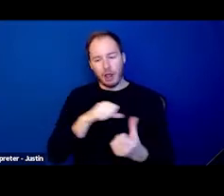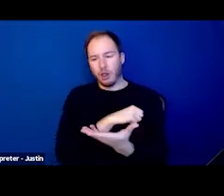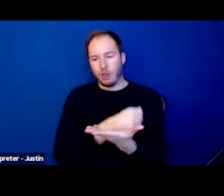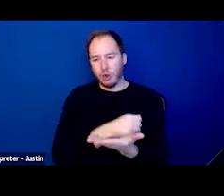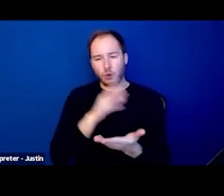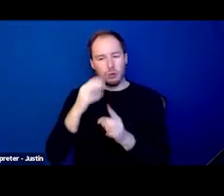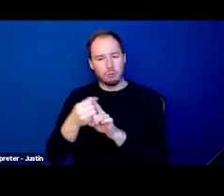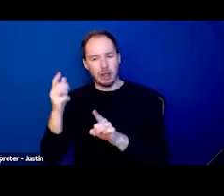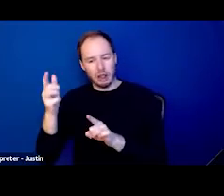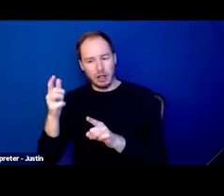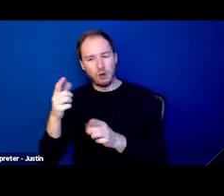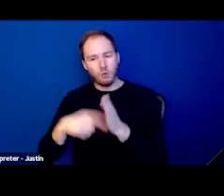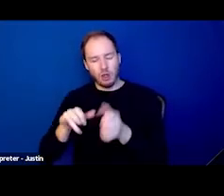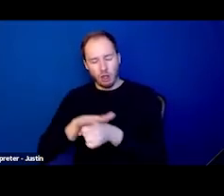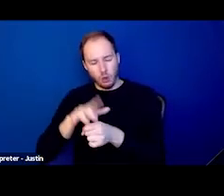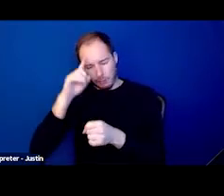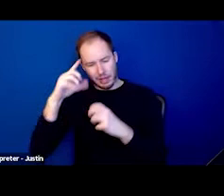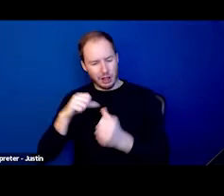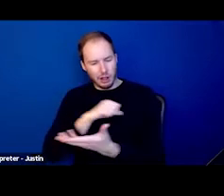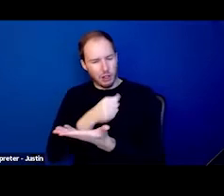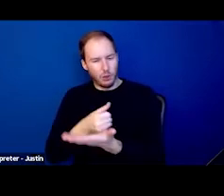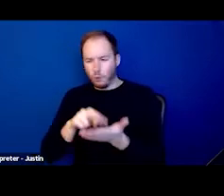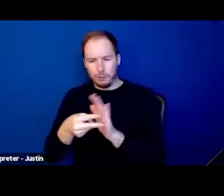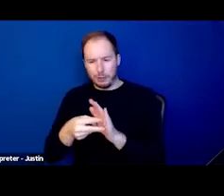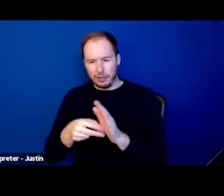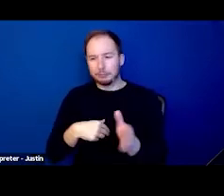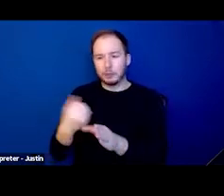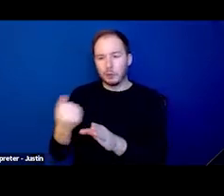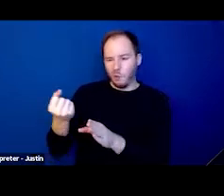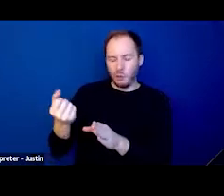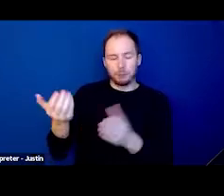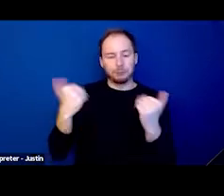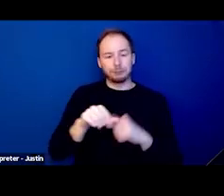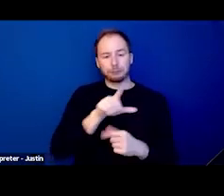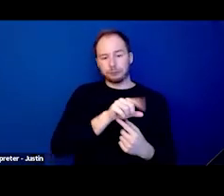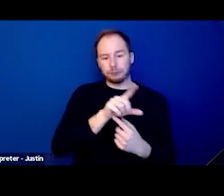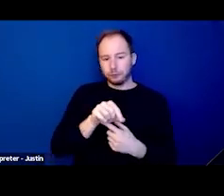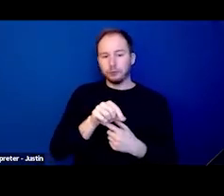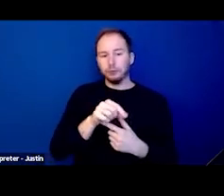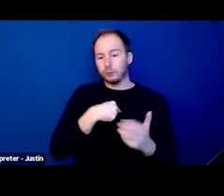what a local mental health author is. Also in 2020 in demonstrating HHSC's commitment